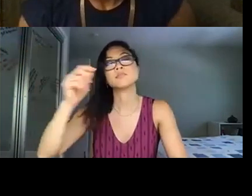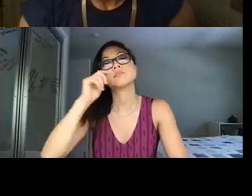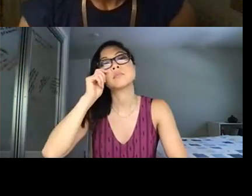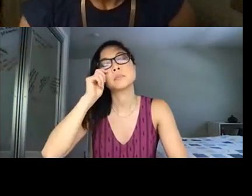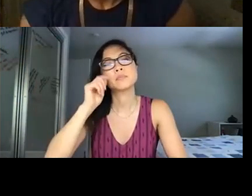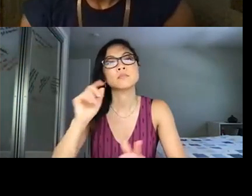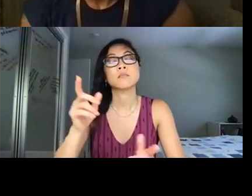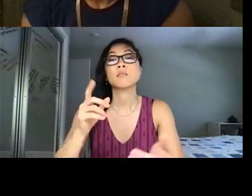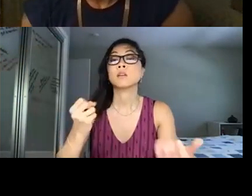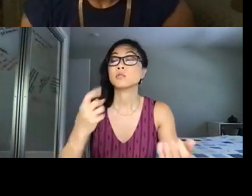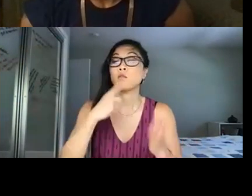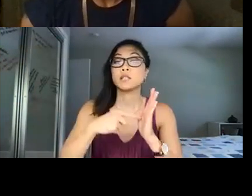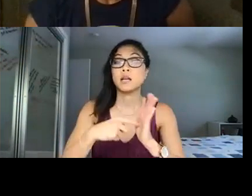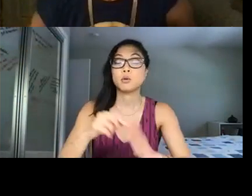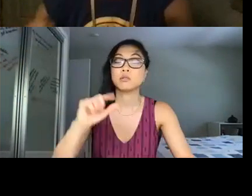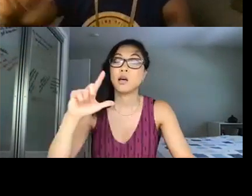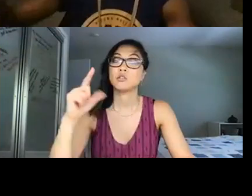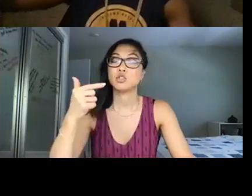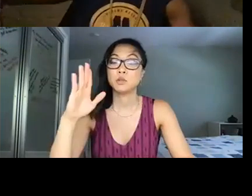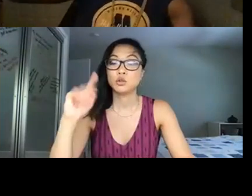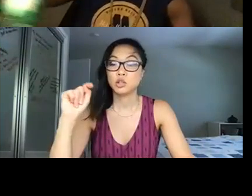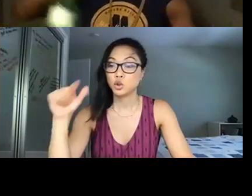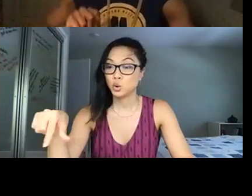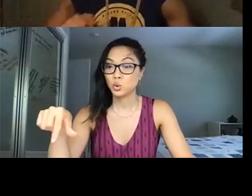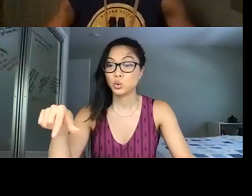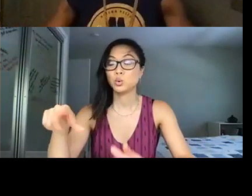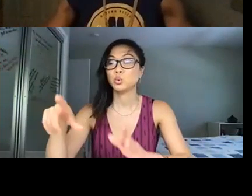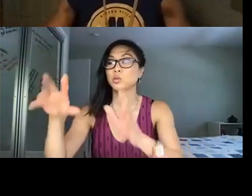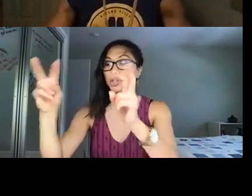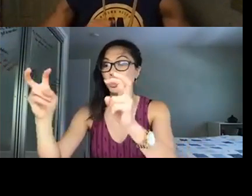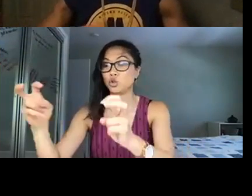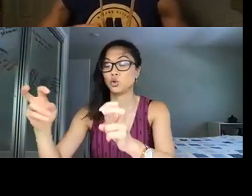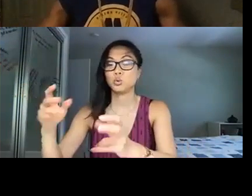either of those things so I don't speak. You know .